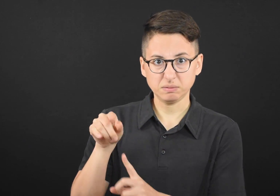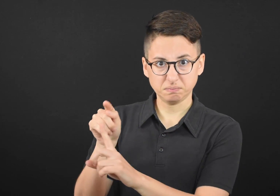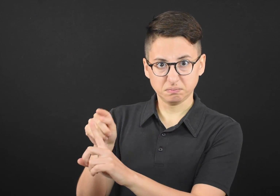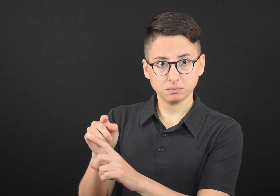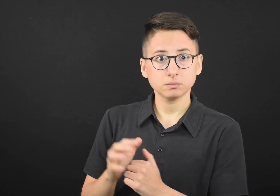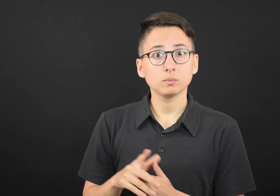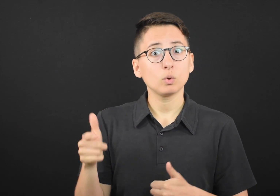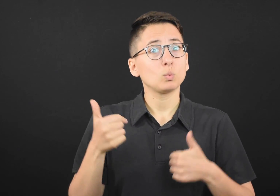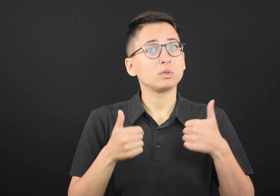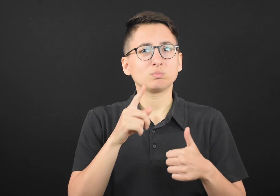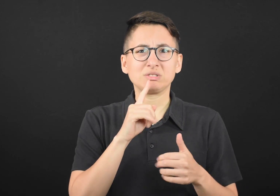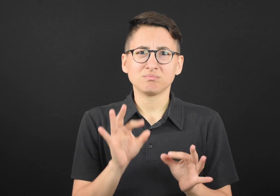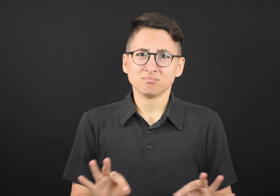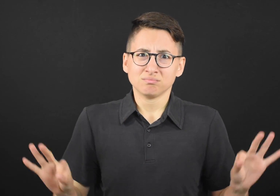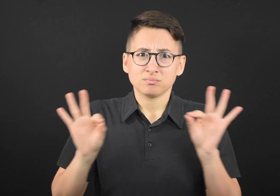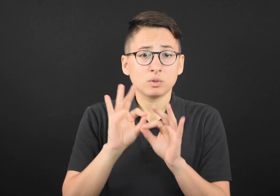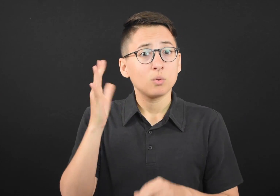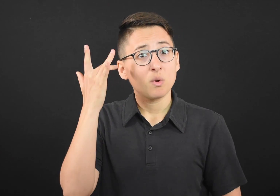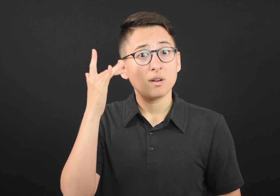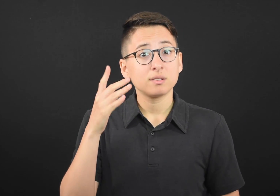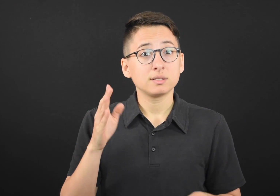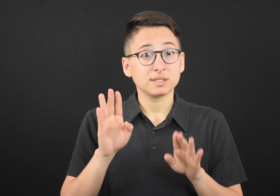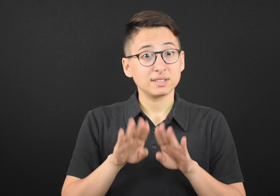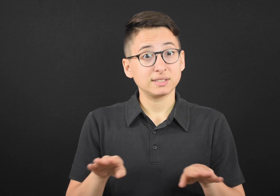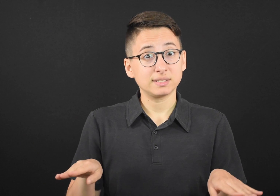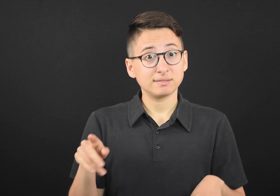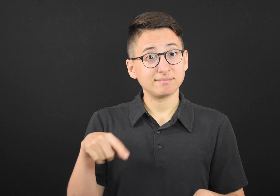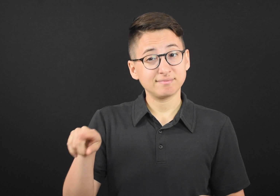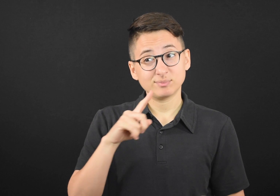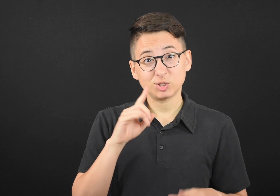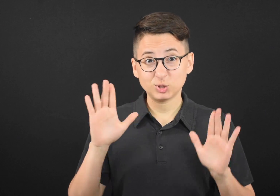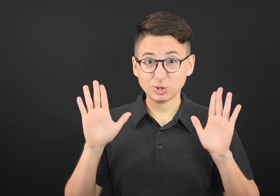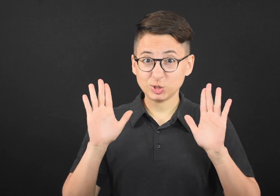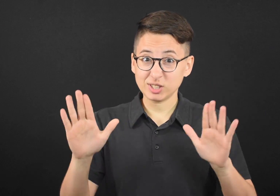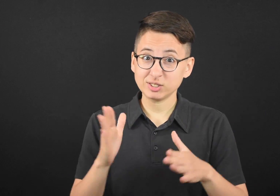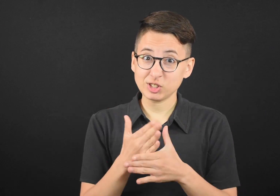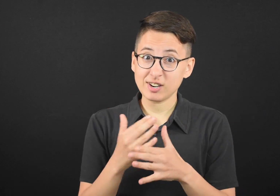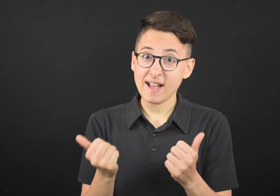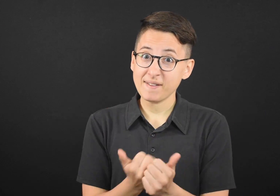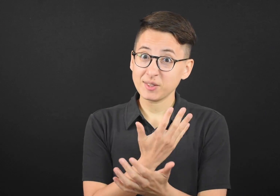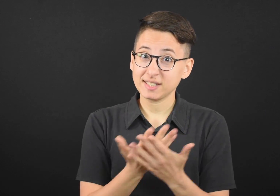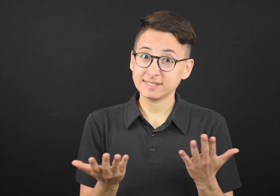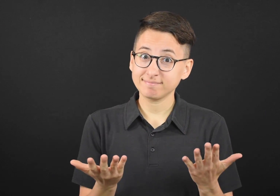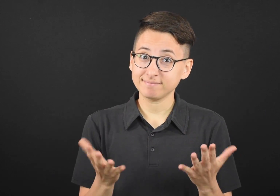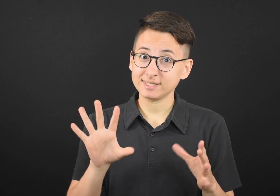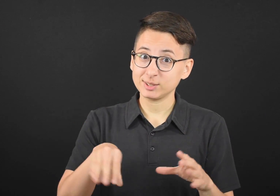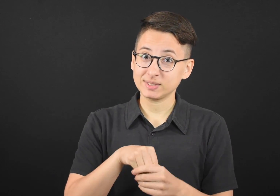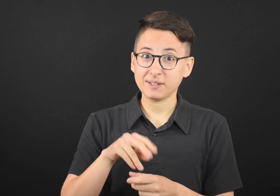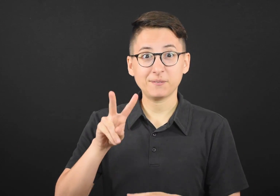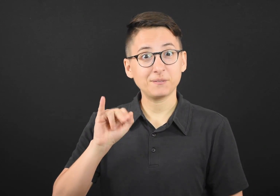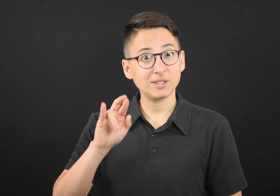which is important because kids are really great at sharing everything, including viruses!